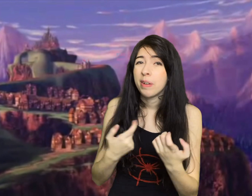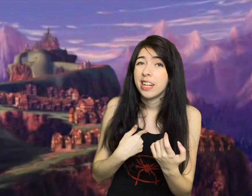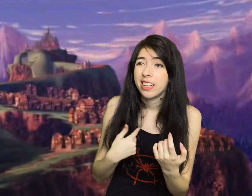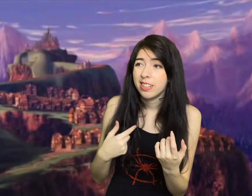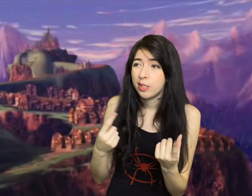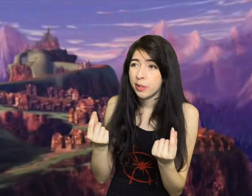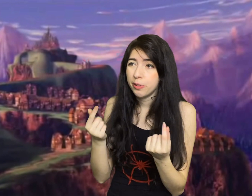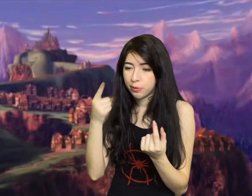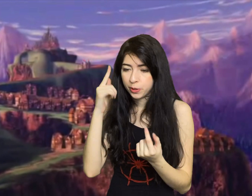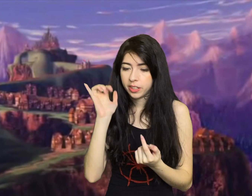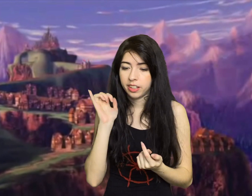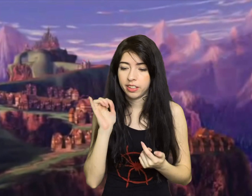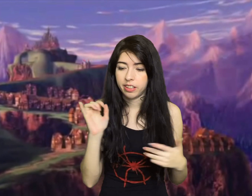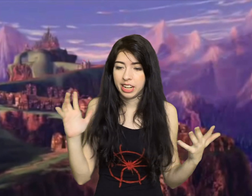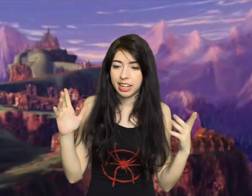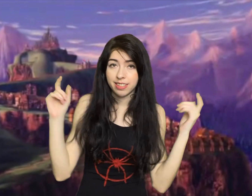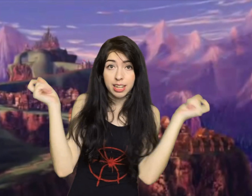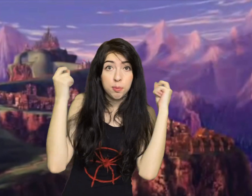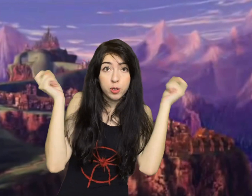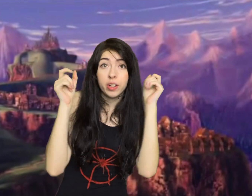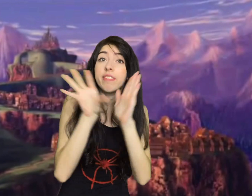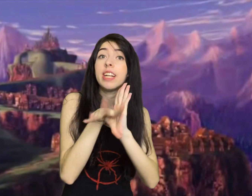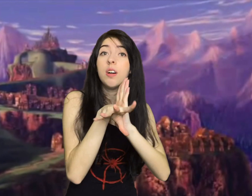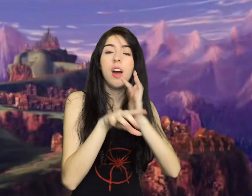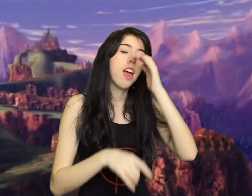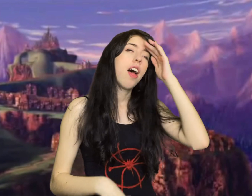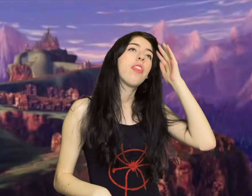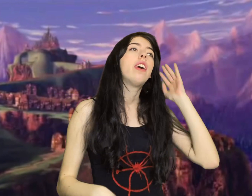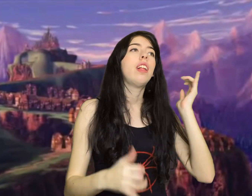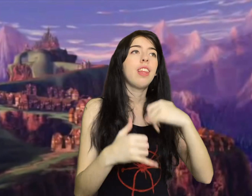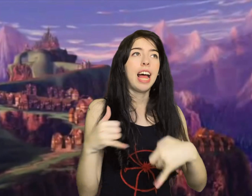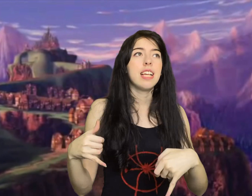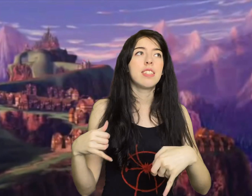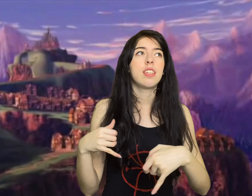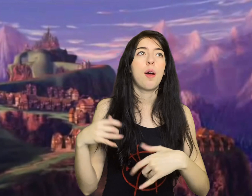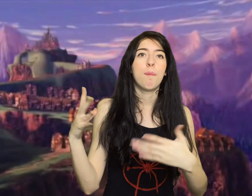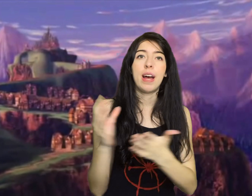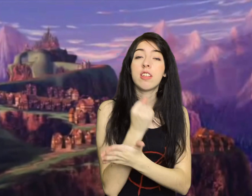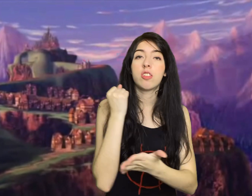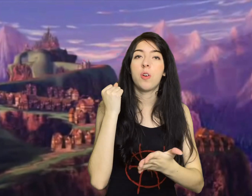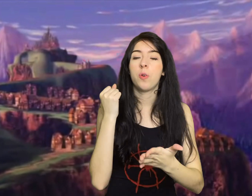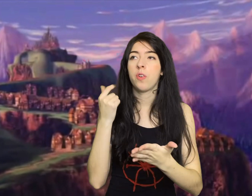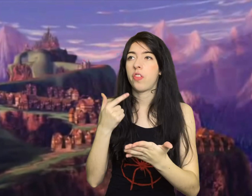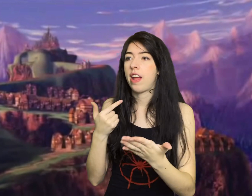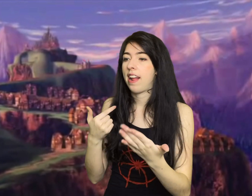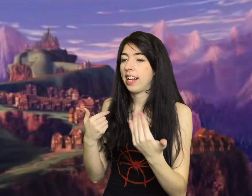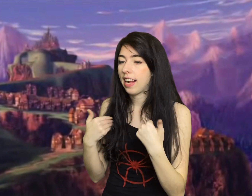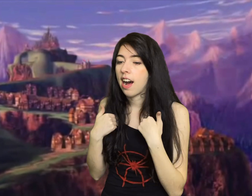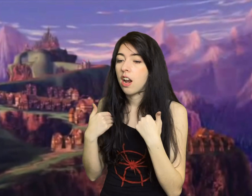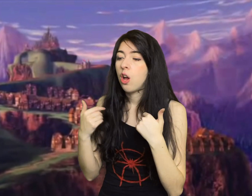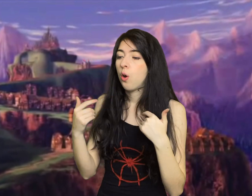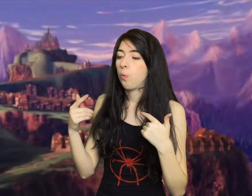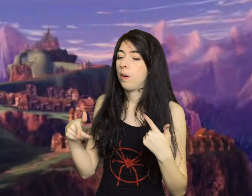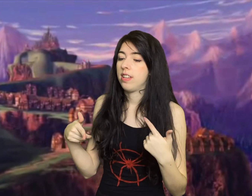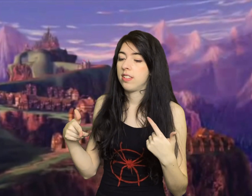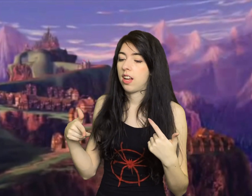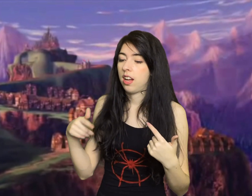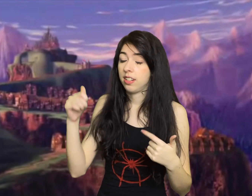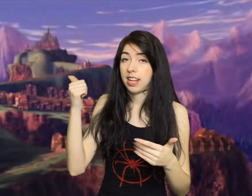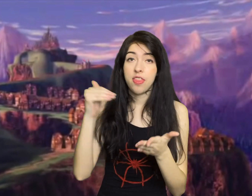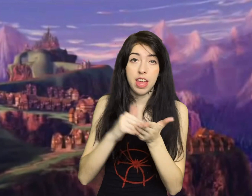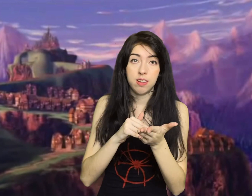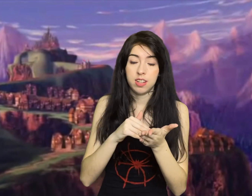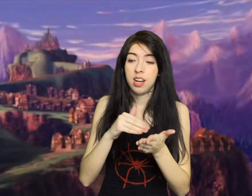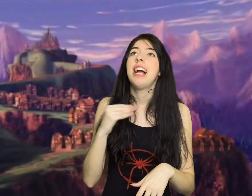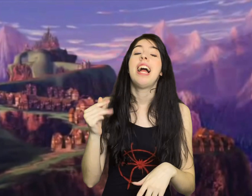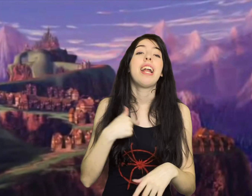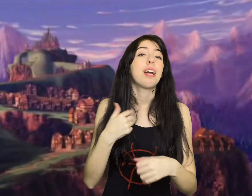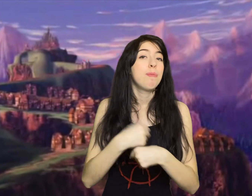to do for like a celebratory video. the last milestone that i got was uh 10,000 and i made